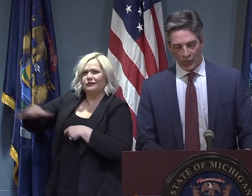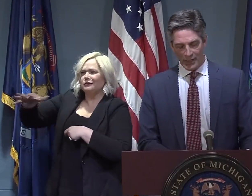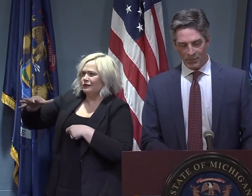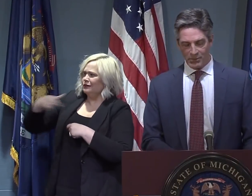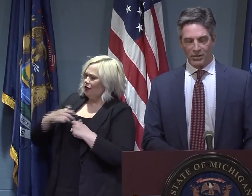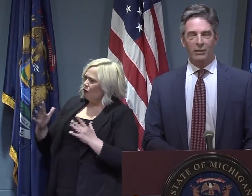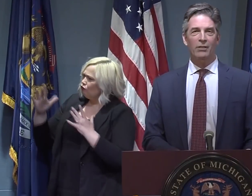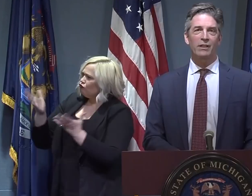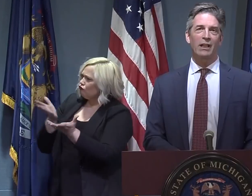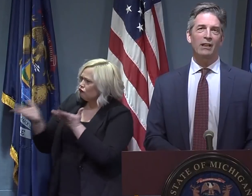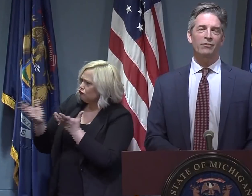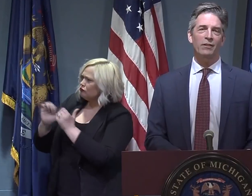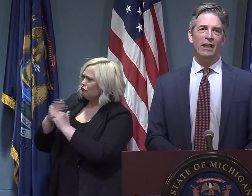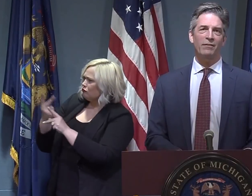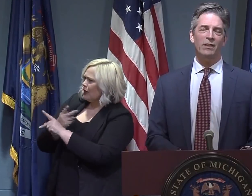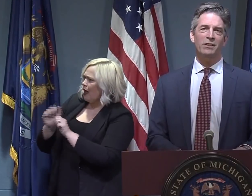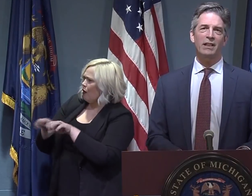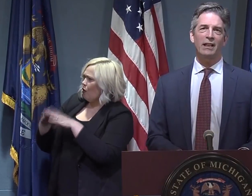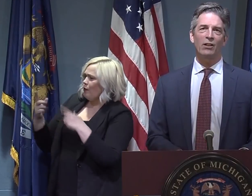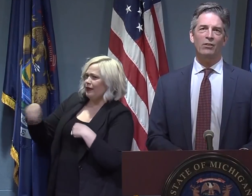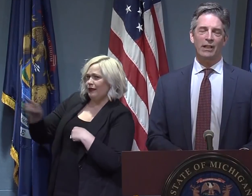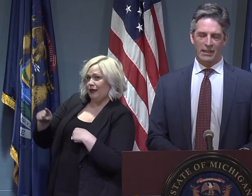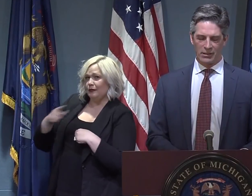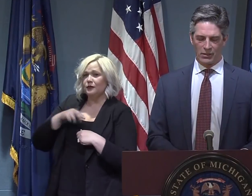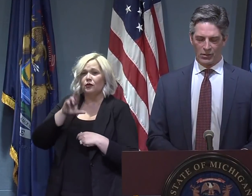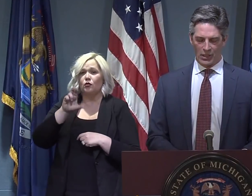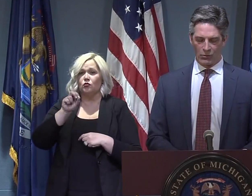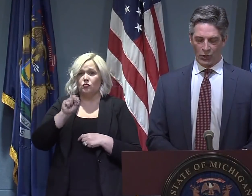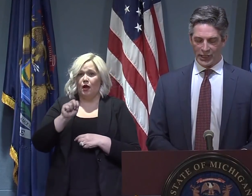IT OVER THERE MONTHS IN ADVANCE OF IT LANDING HERE IN THE UNITED